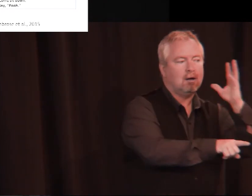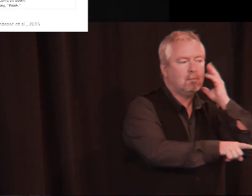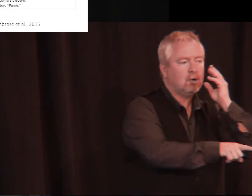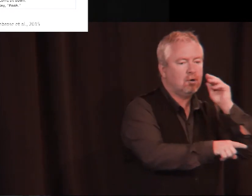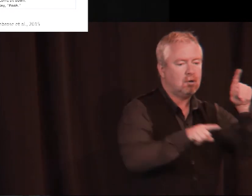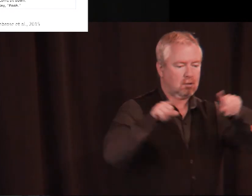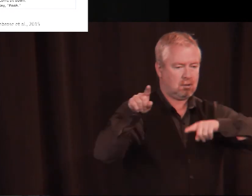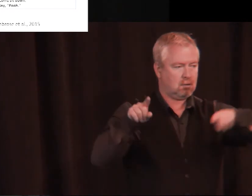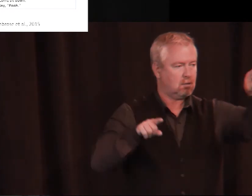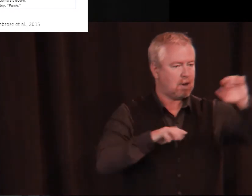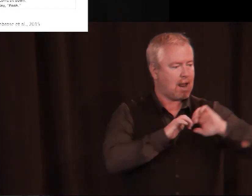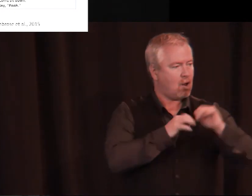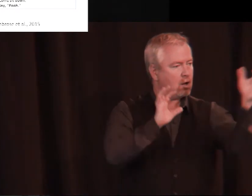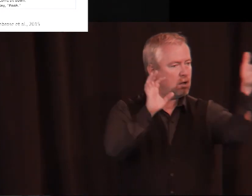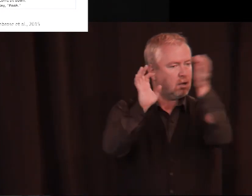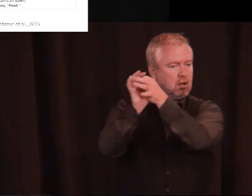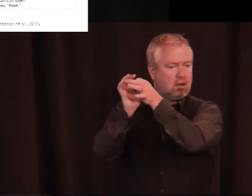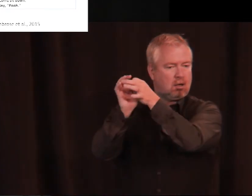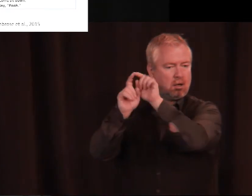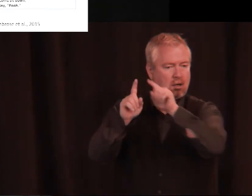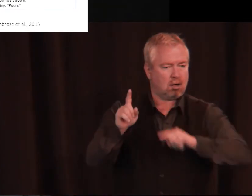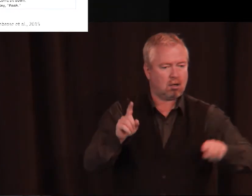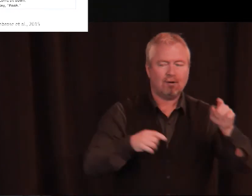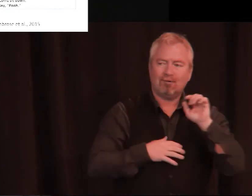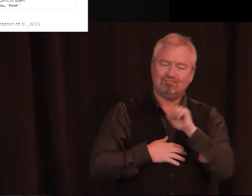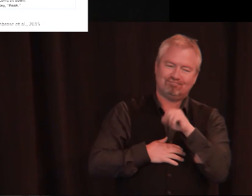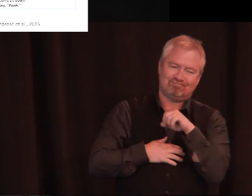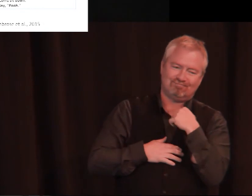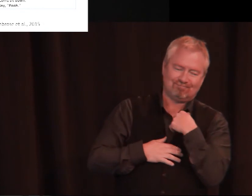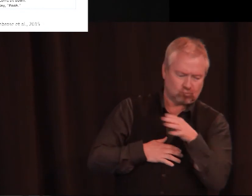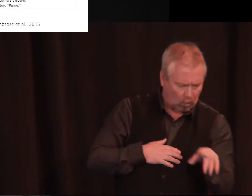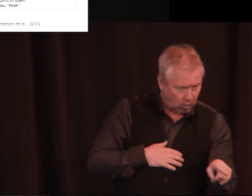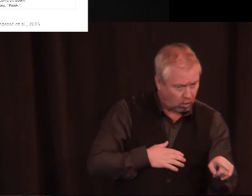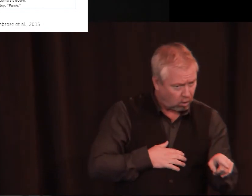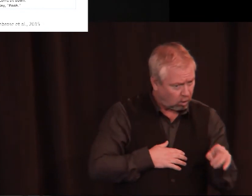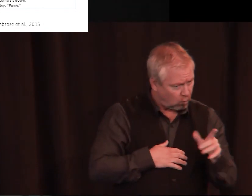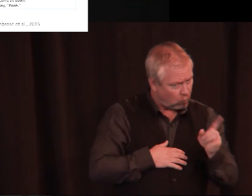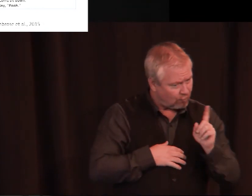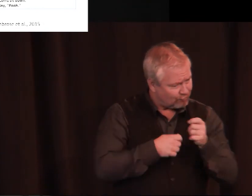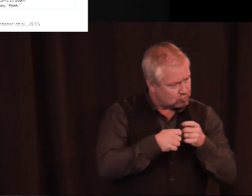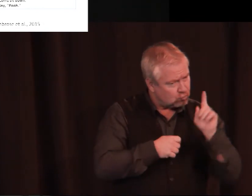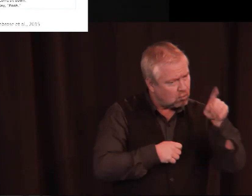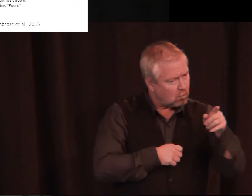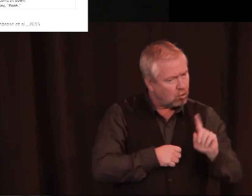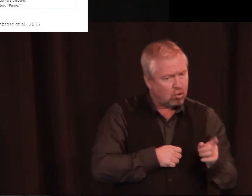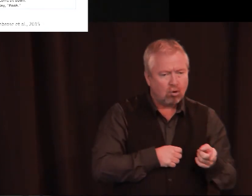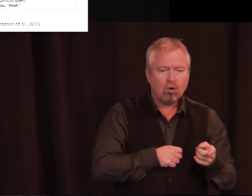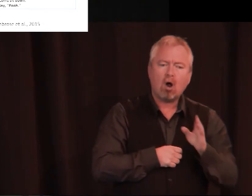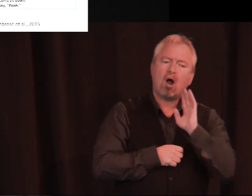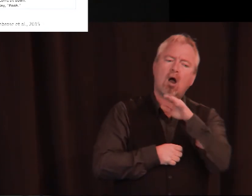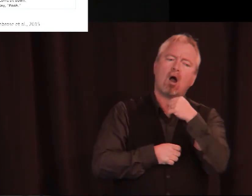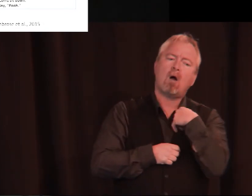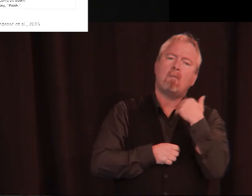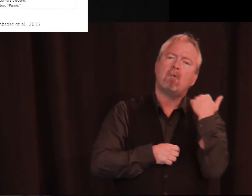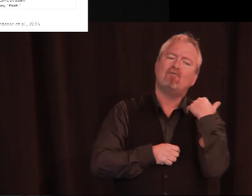And, so, the child says, yeah. And the mom says, oh, when did you go fishing? The child says, before I was born.